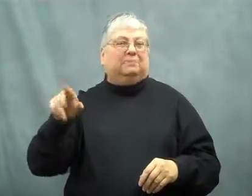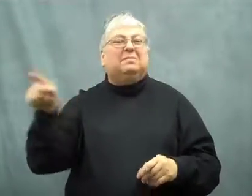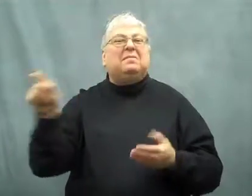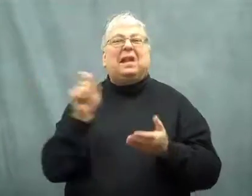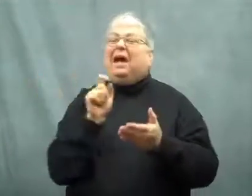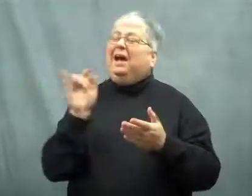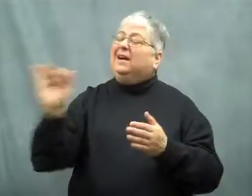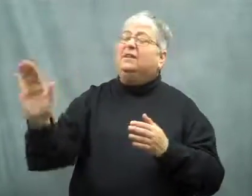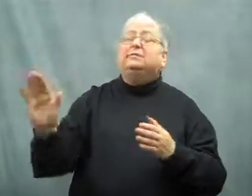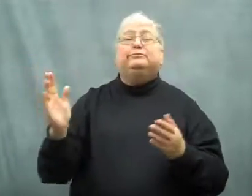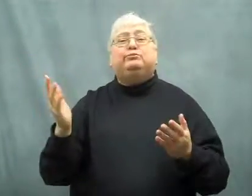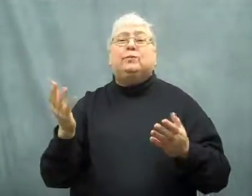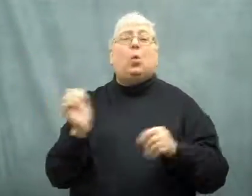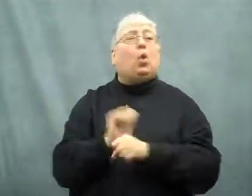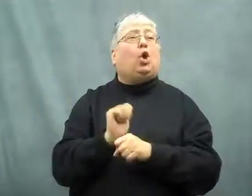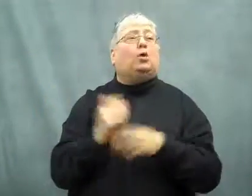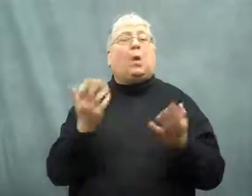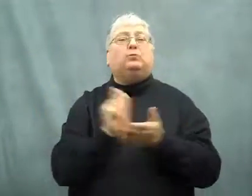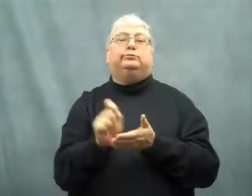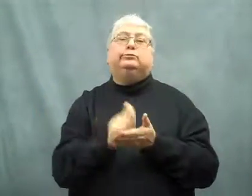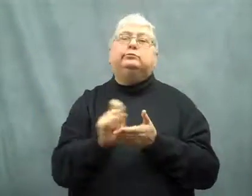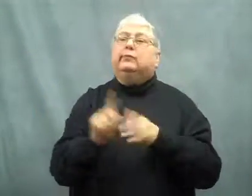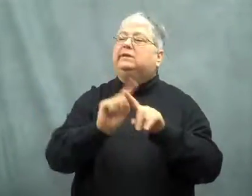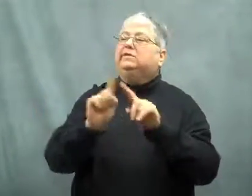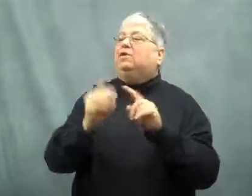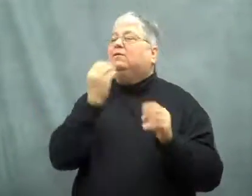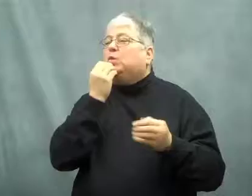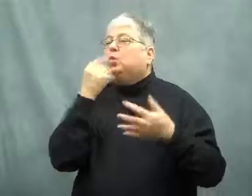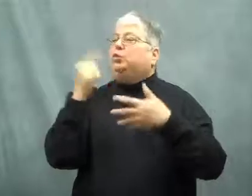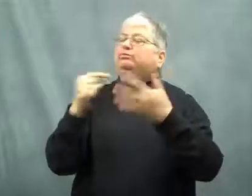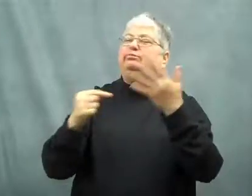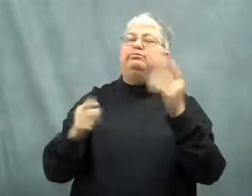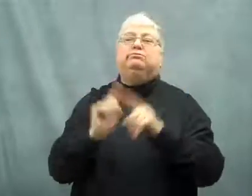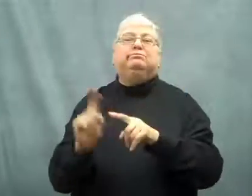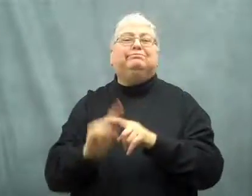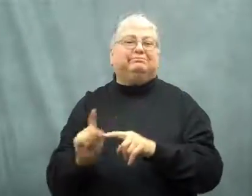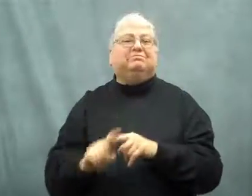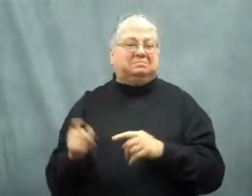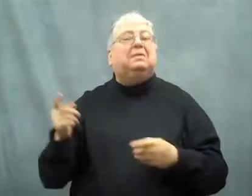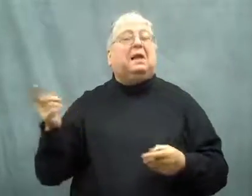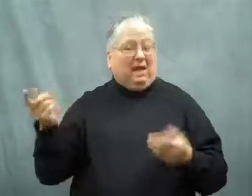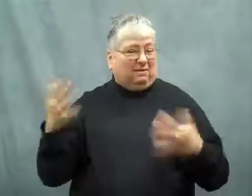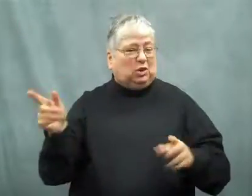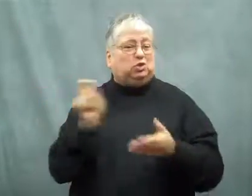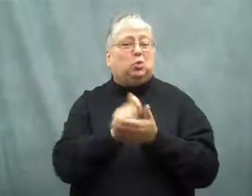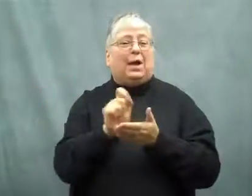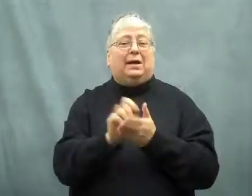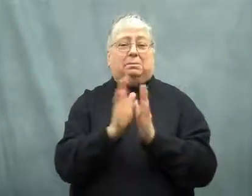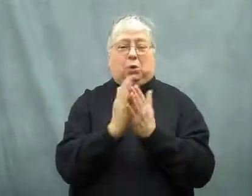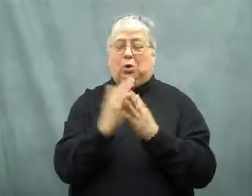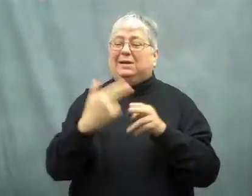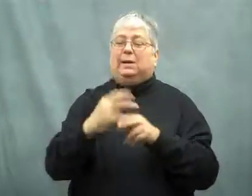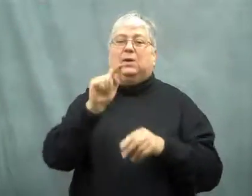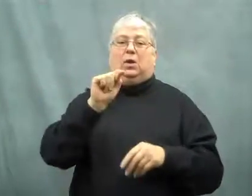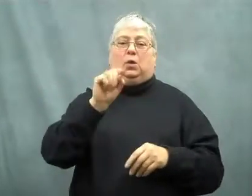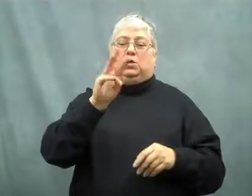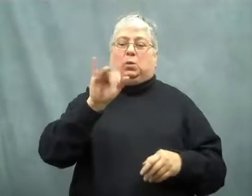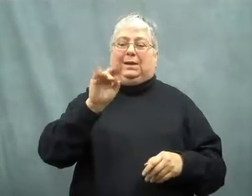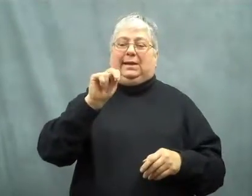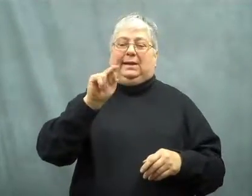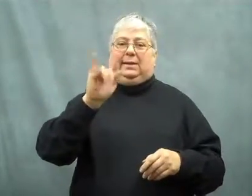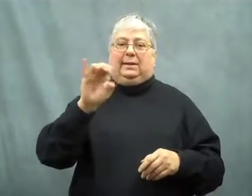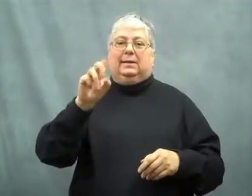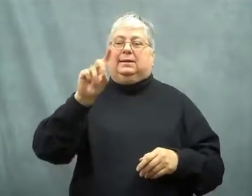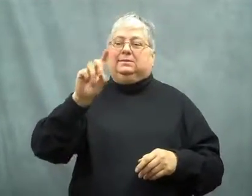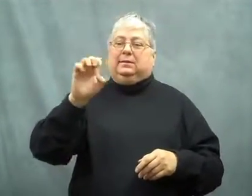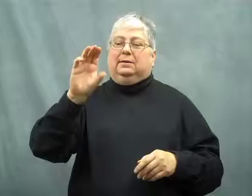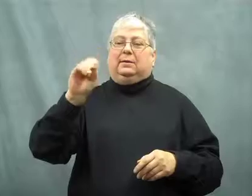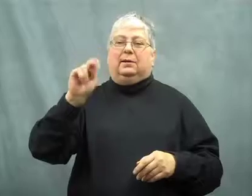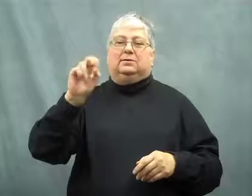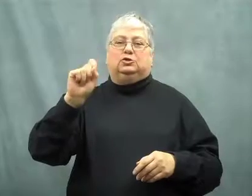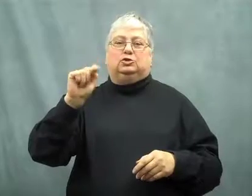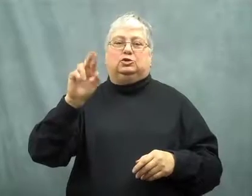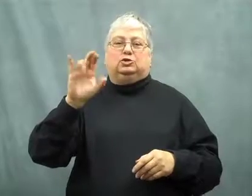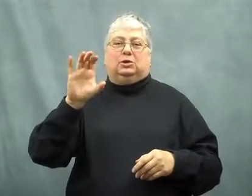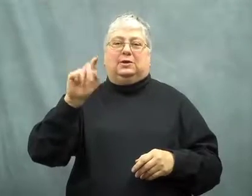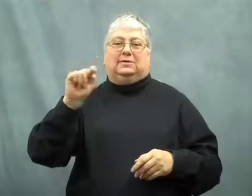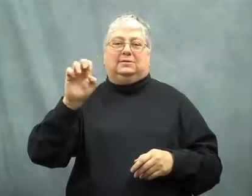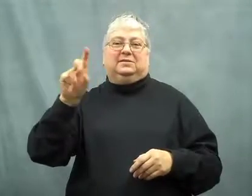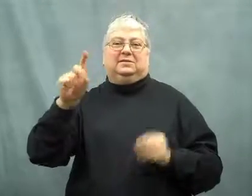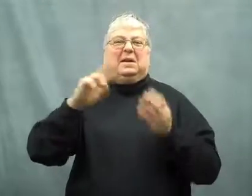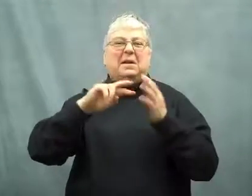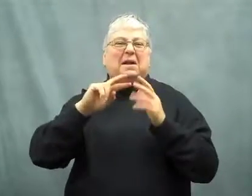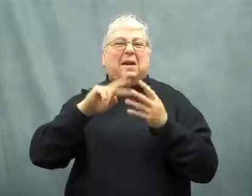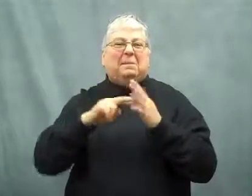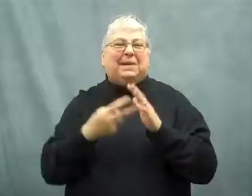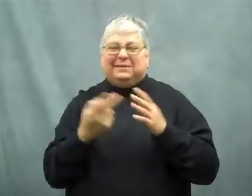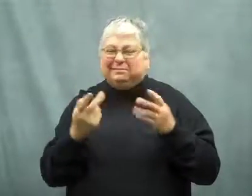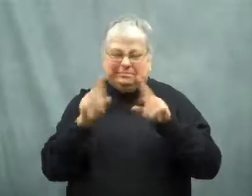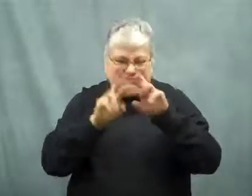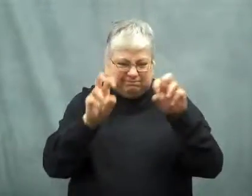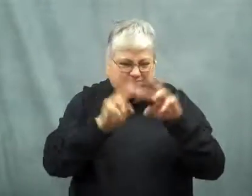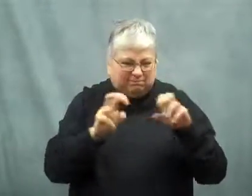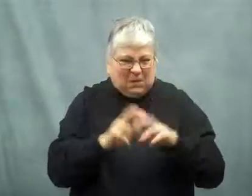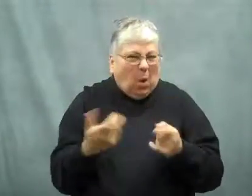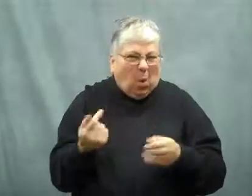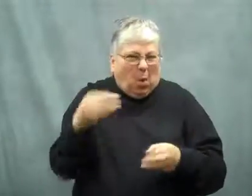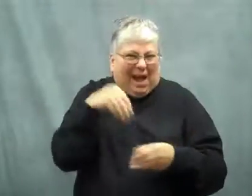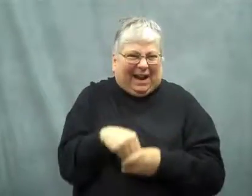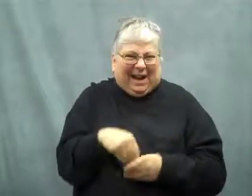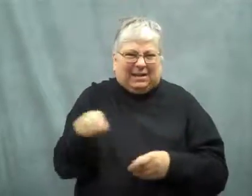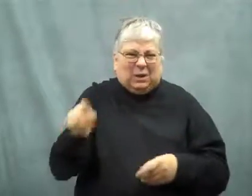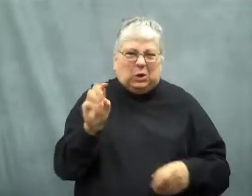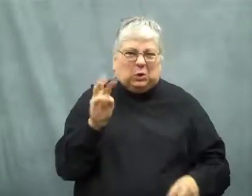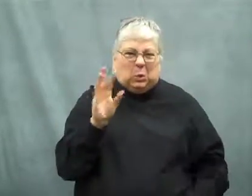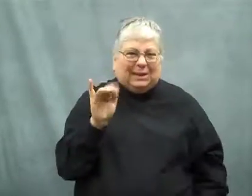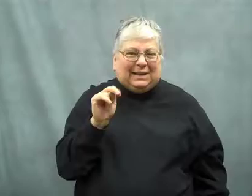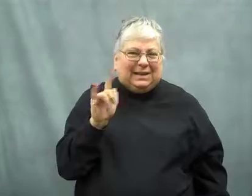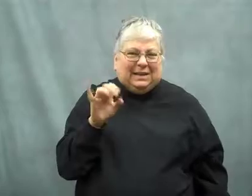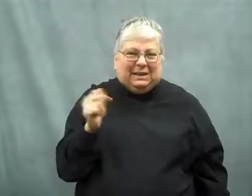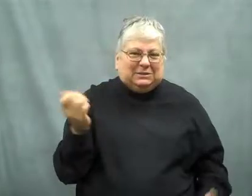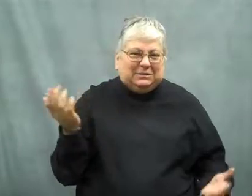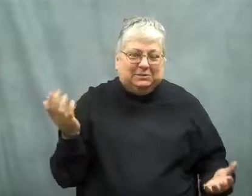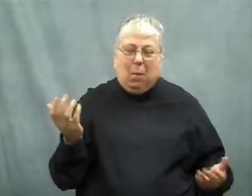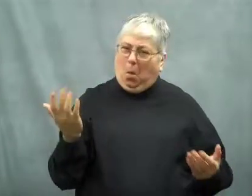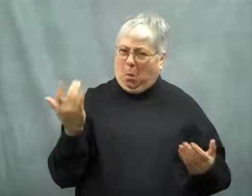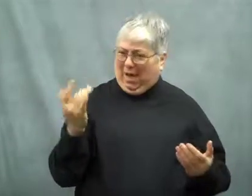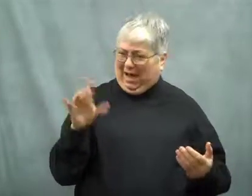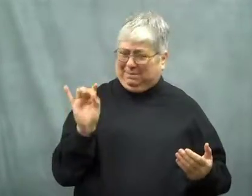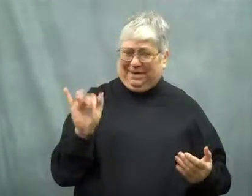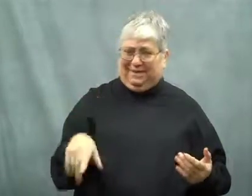He's a food writer, and has written a book, "Twinkie, Deconstructed."